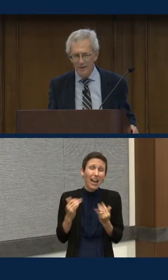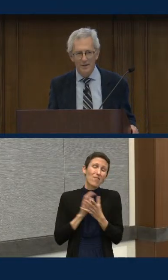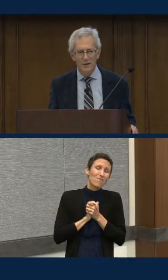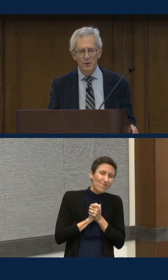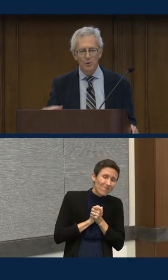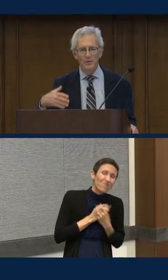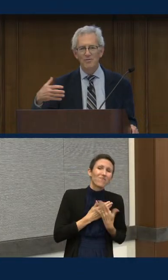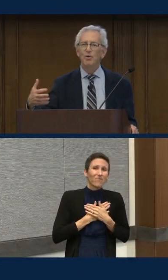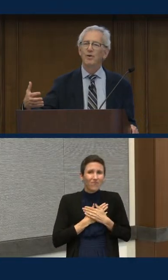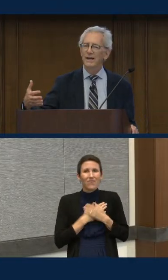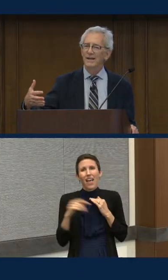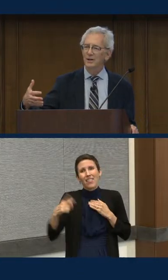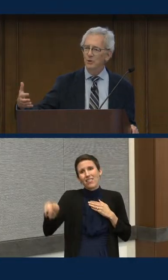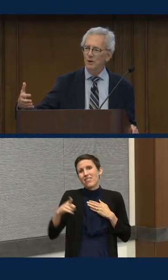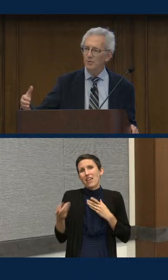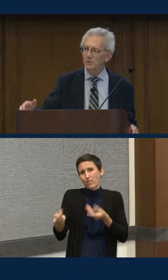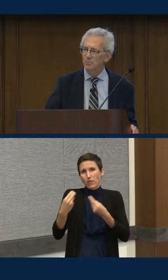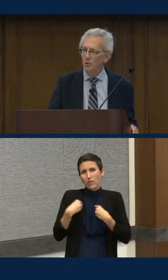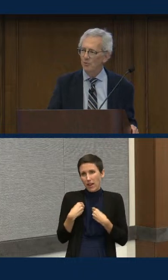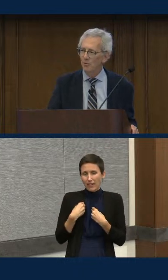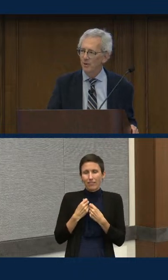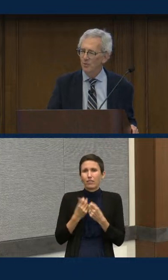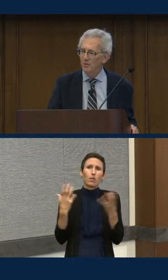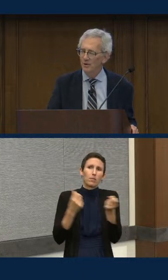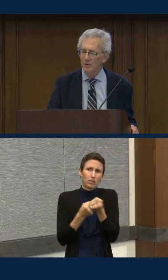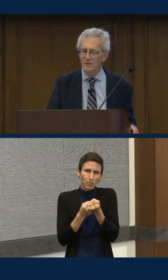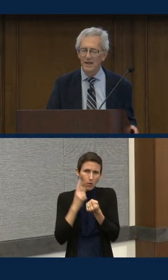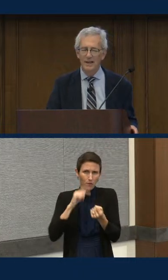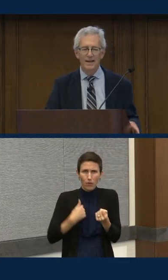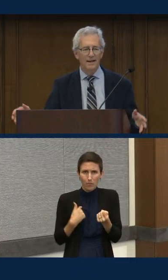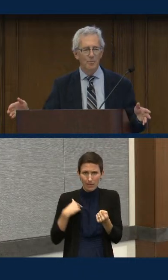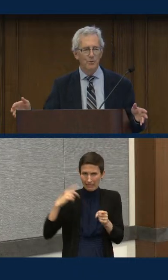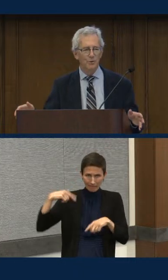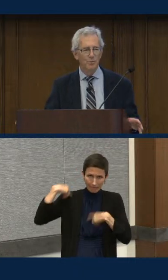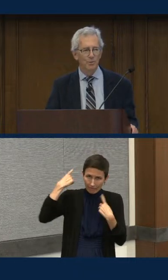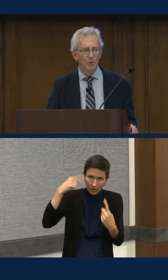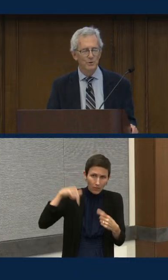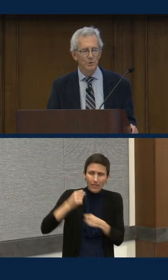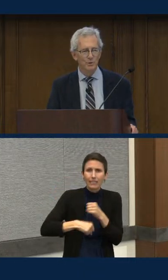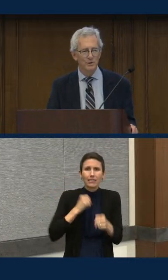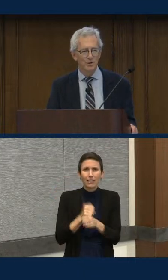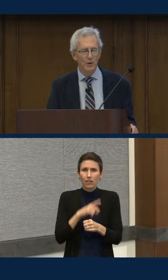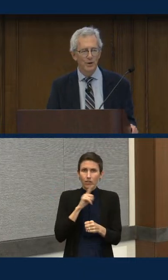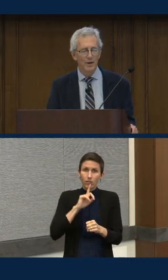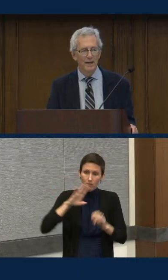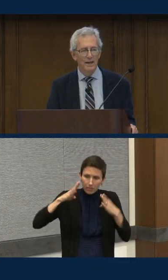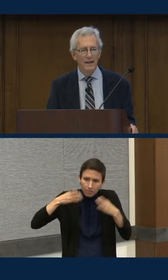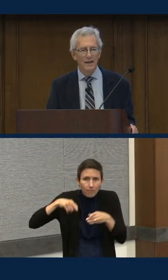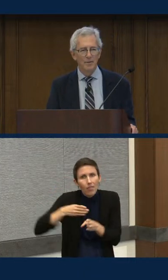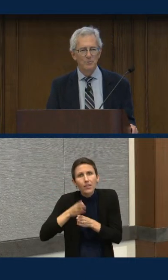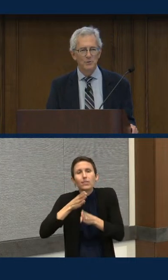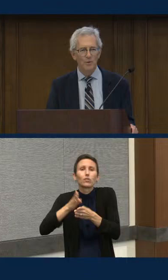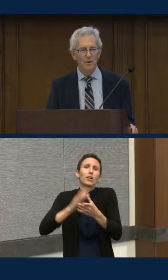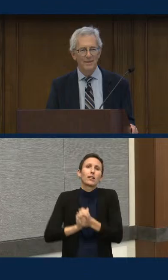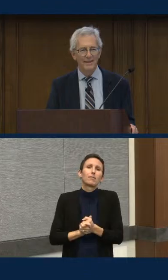have provided incredible support for me over the years to pursue this career so I want to thank